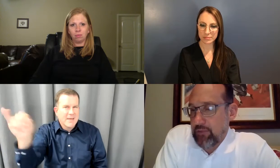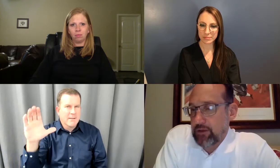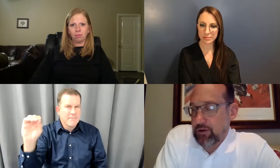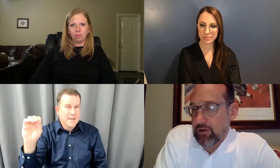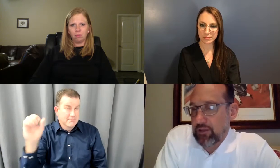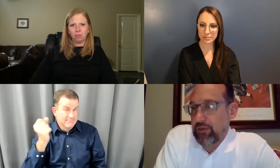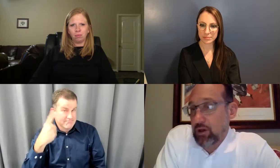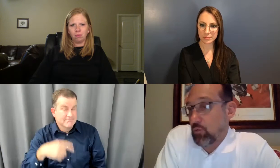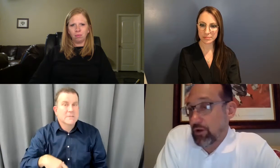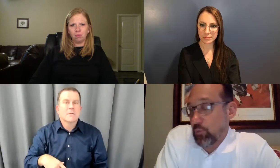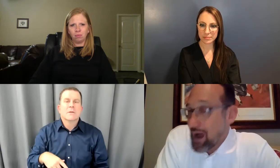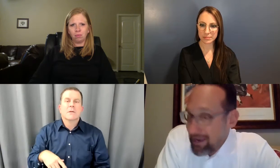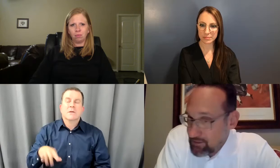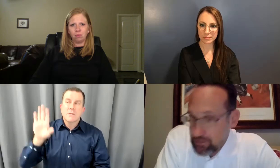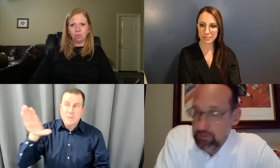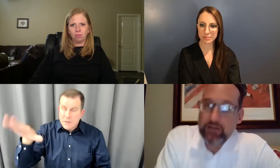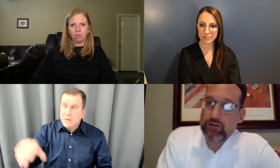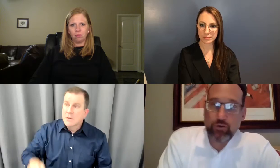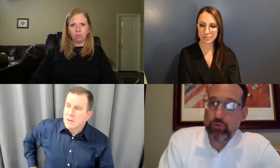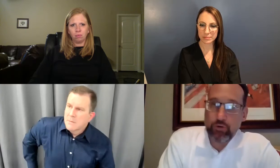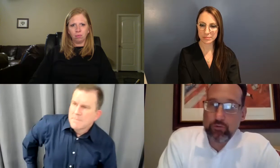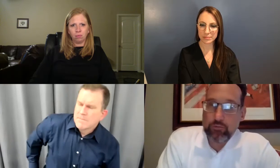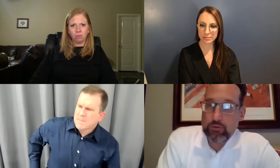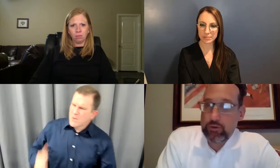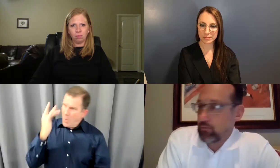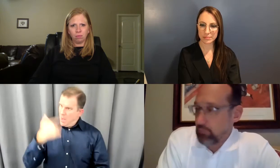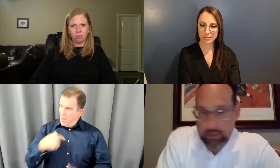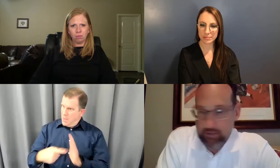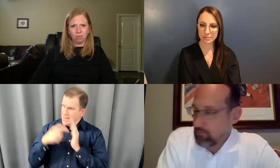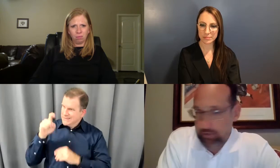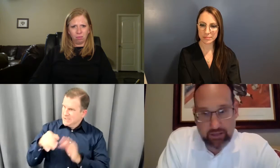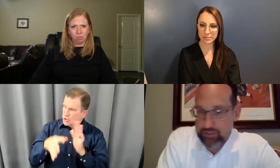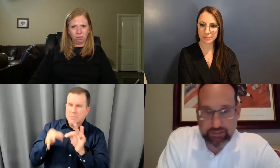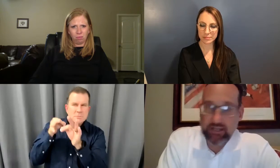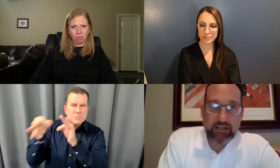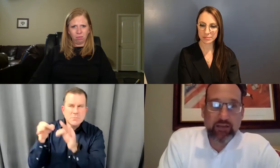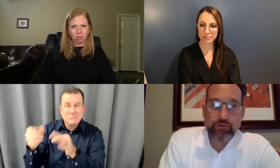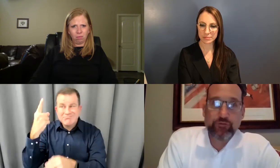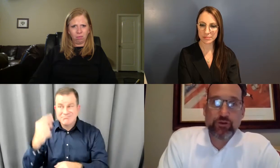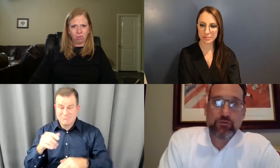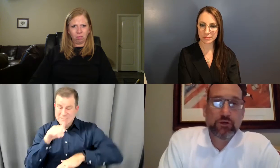And then you're gonna let them know why it is you need an interpreter, maybe English as a second language for you.